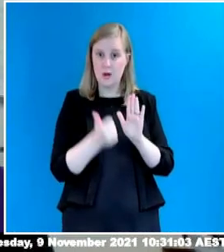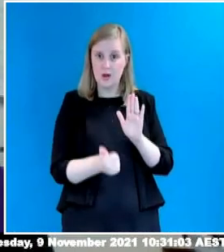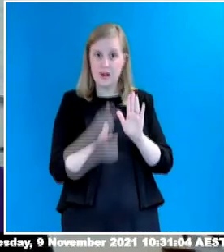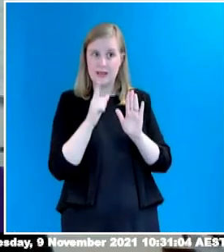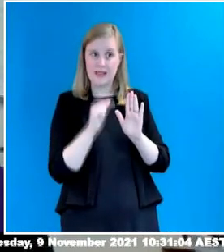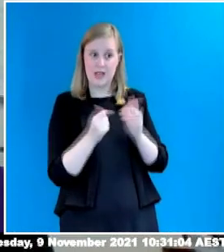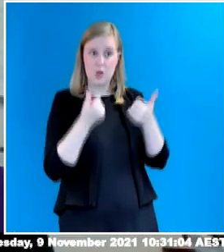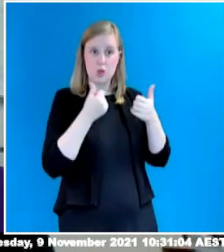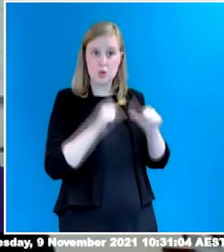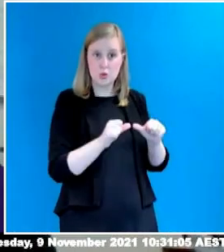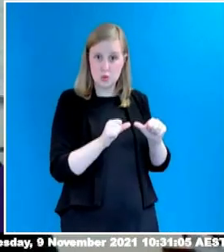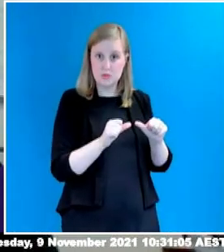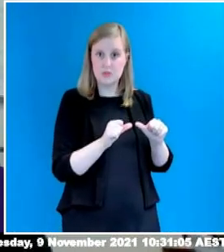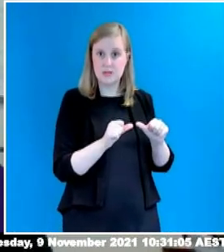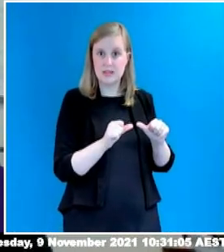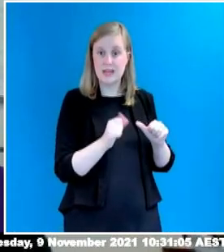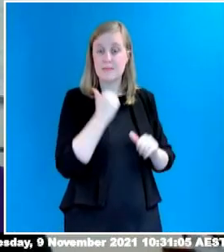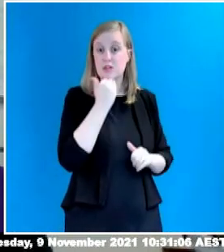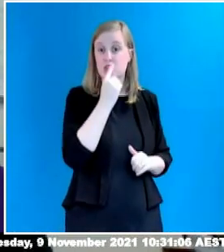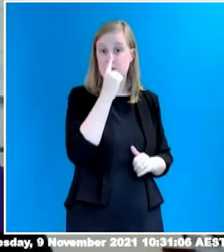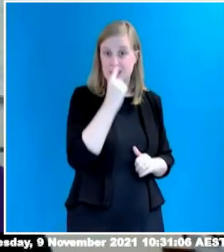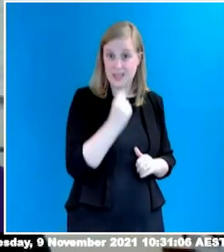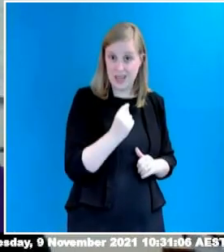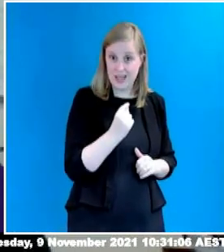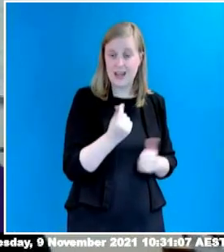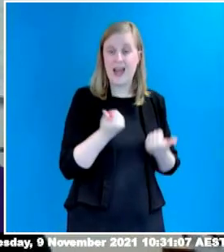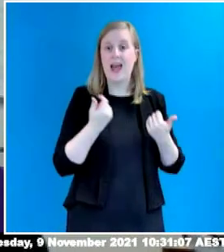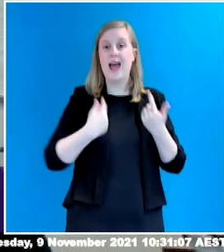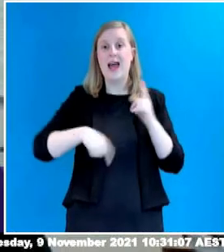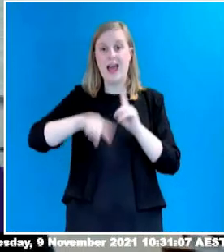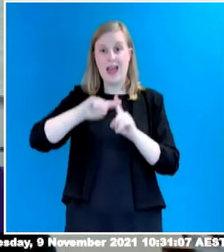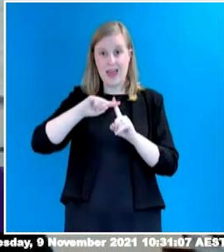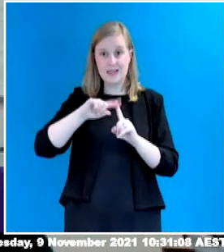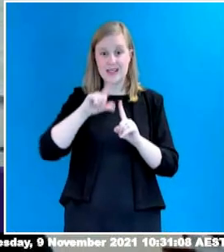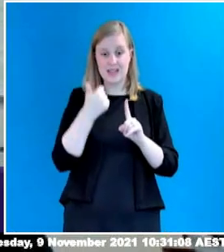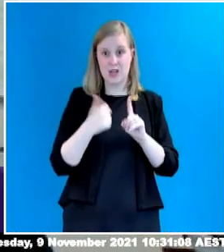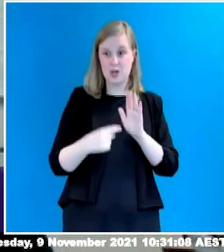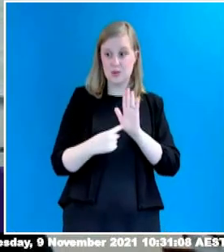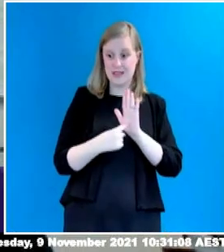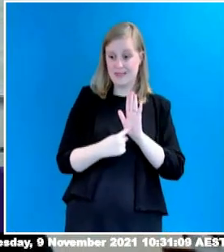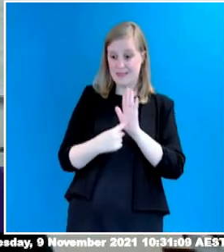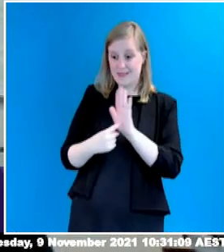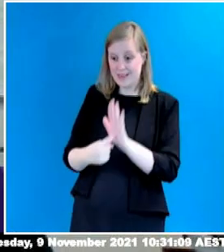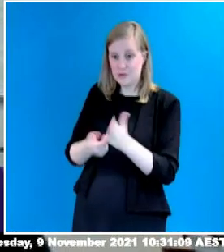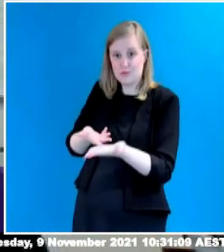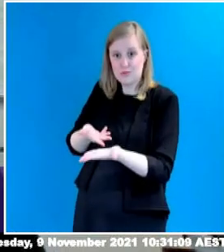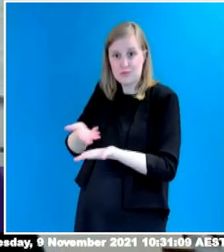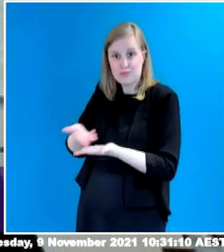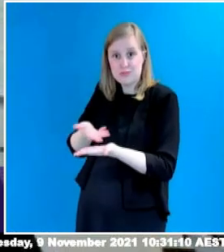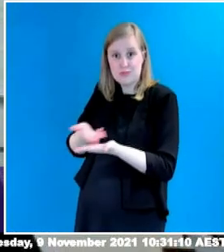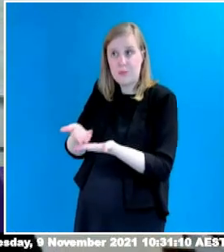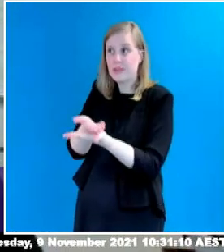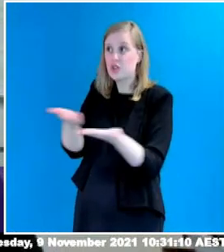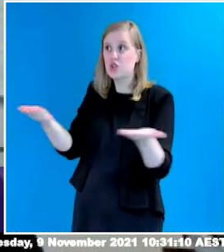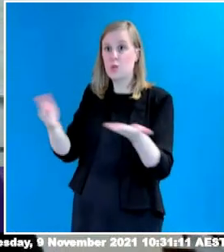whole range of other people in community about what the law means for them on a day-to-day basis.